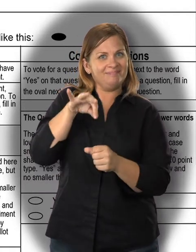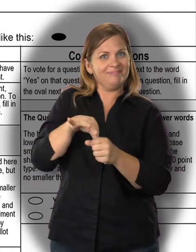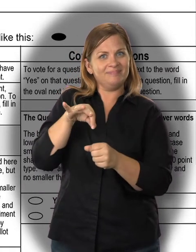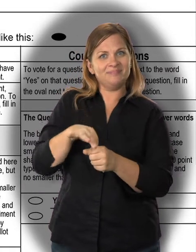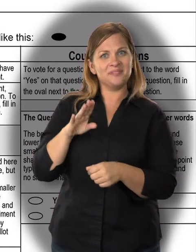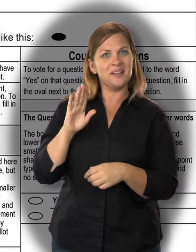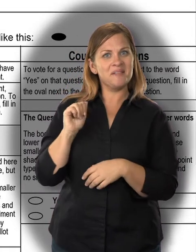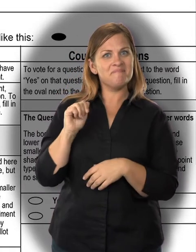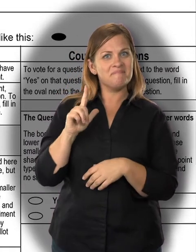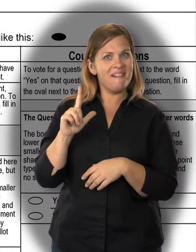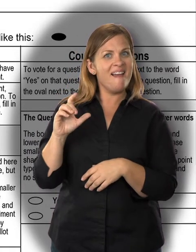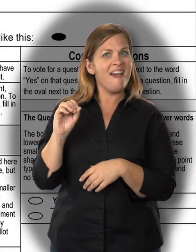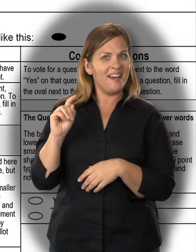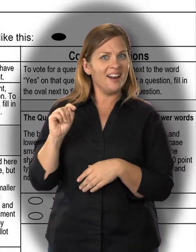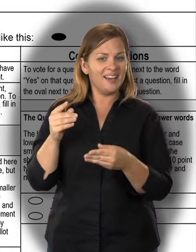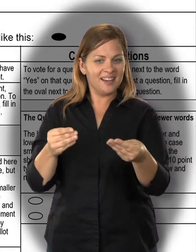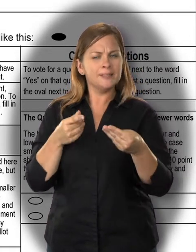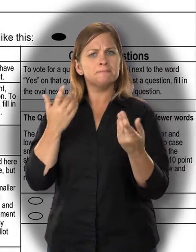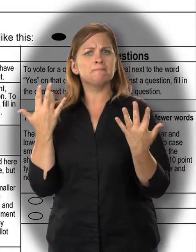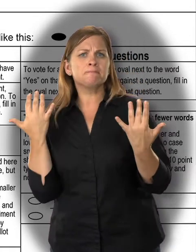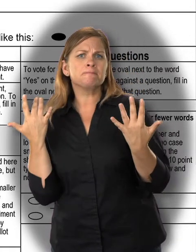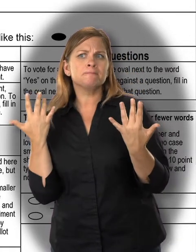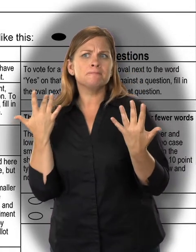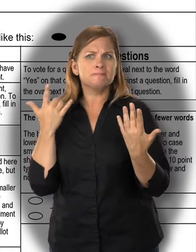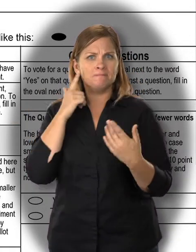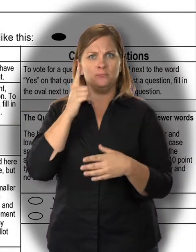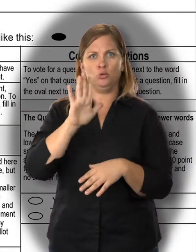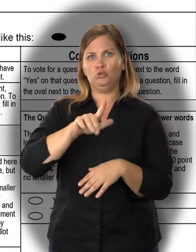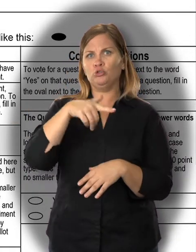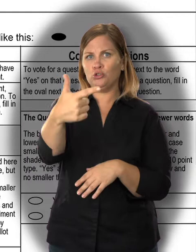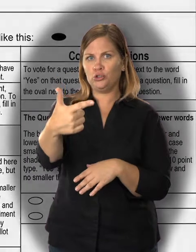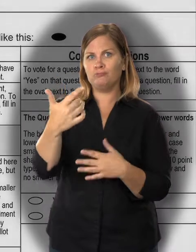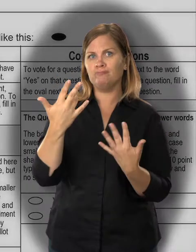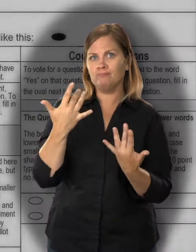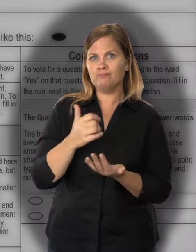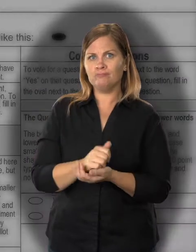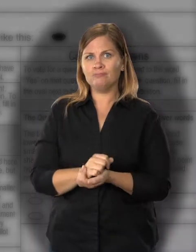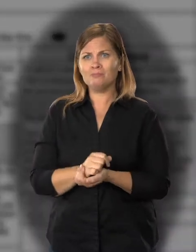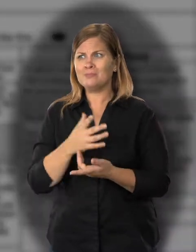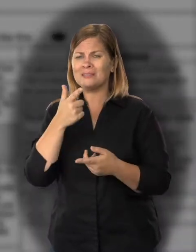He or she also will tell you where to wait until it is your turn to vote.